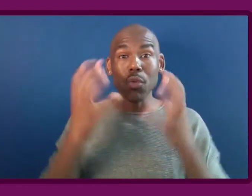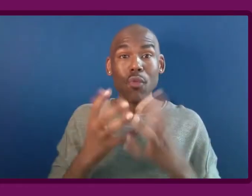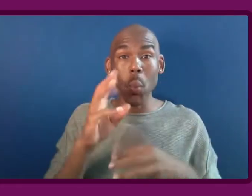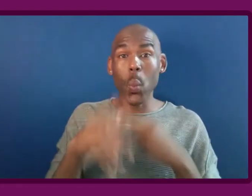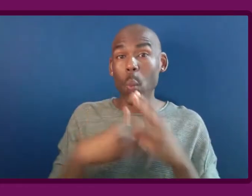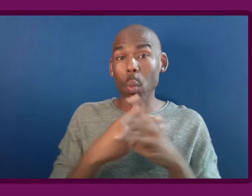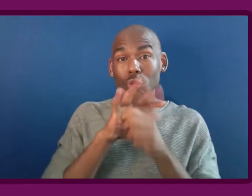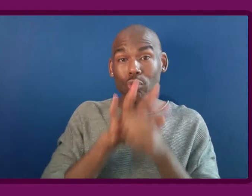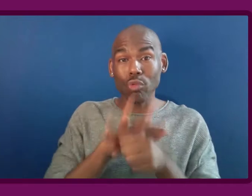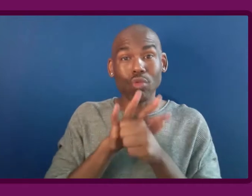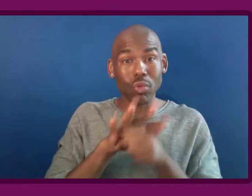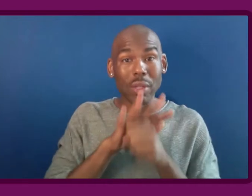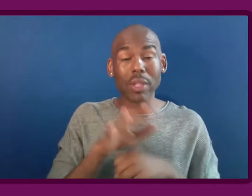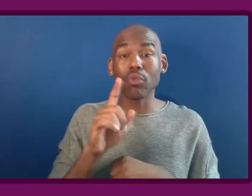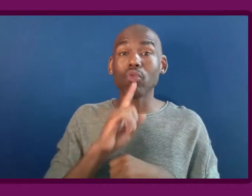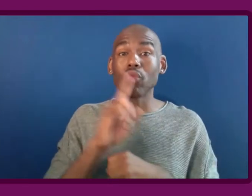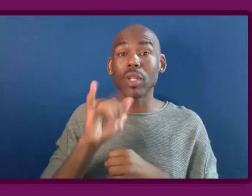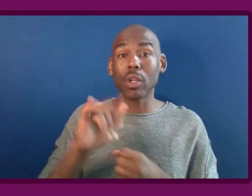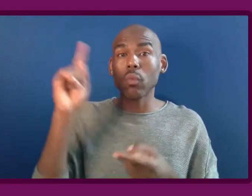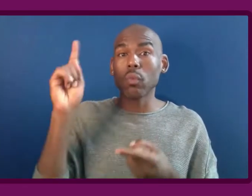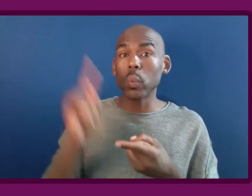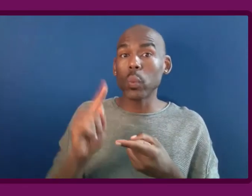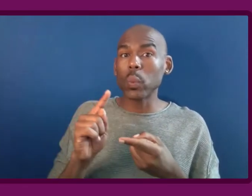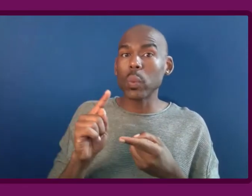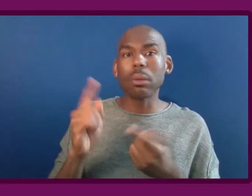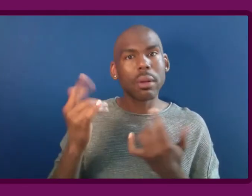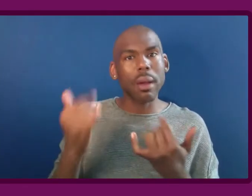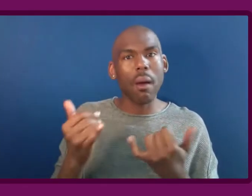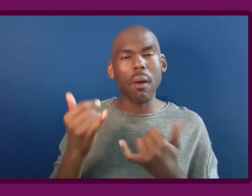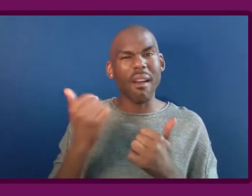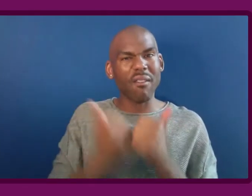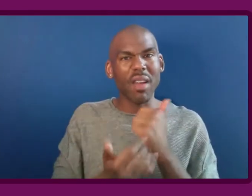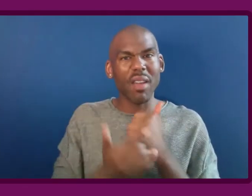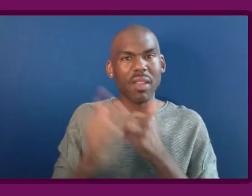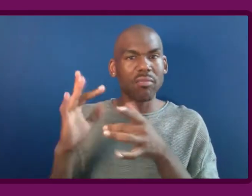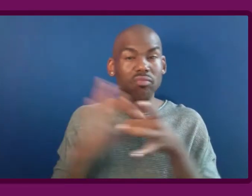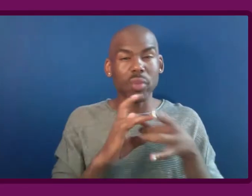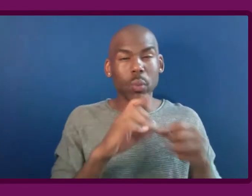the overall world stress, is kind of reducing a little bit, with everything that has to do with